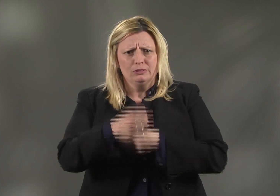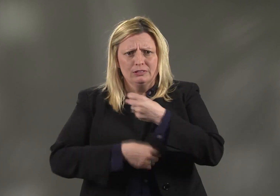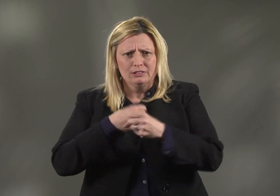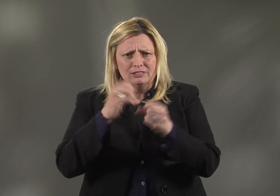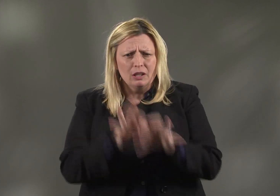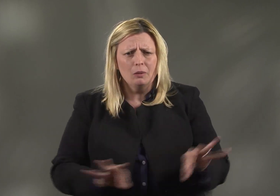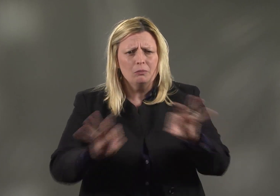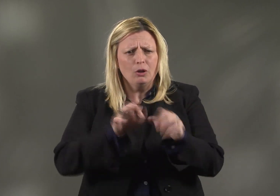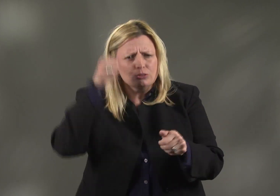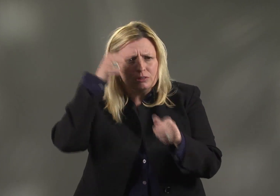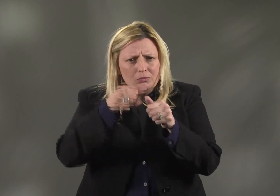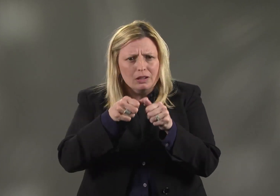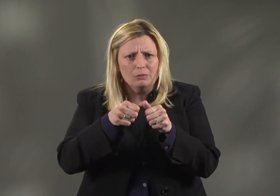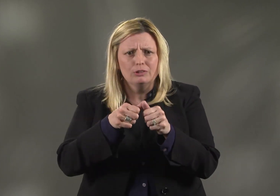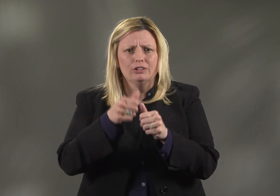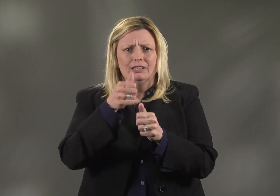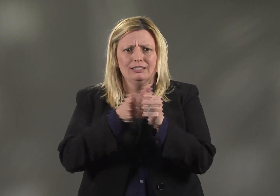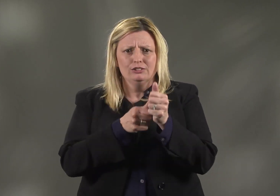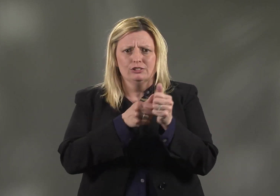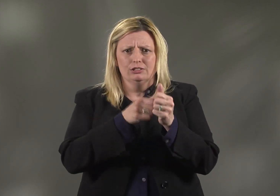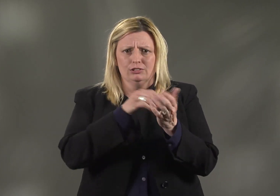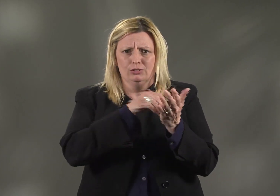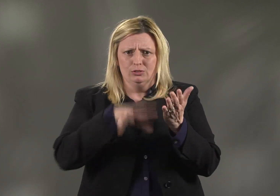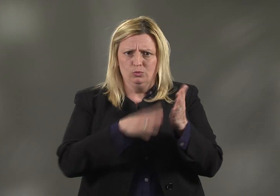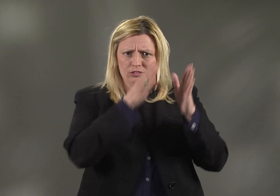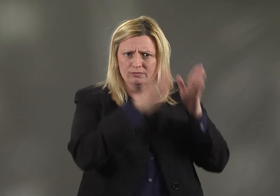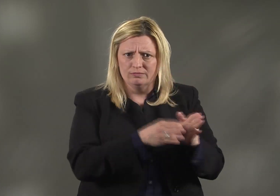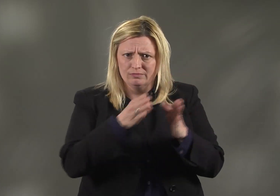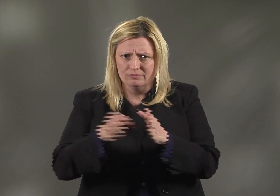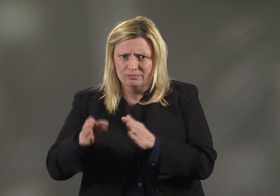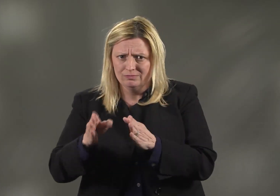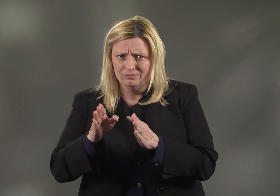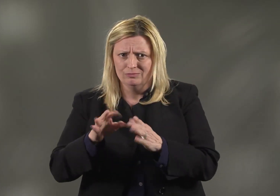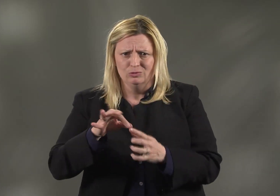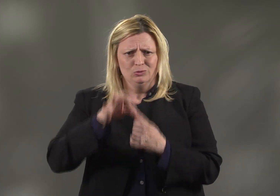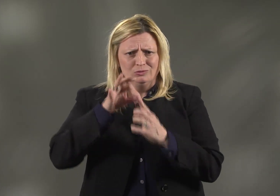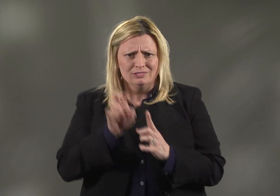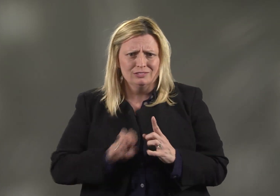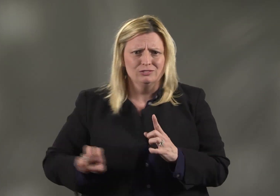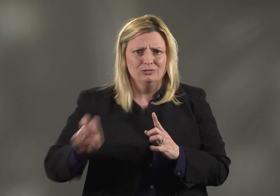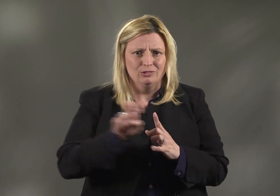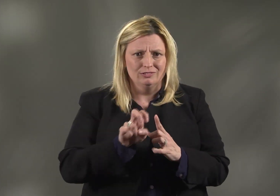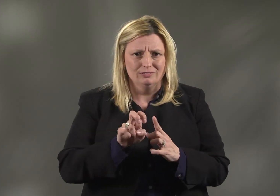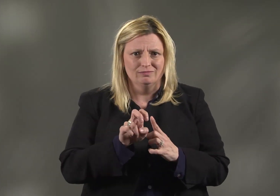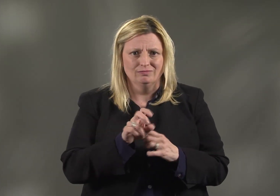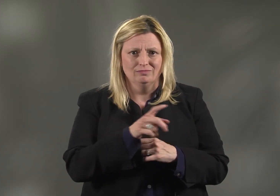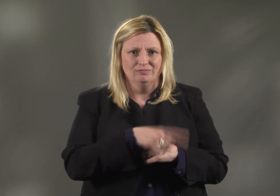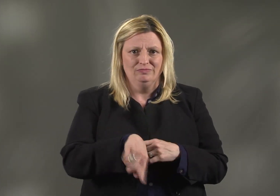When thinking about the middle school years, it's most important to remember that for each student it's a unique journey